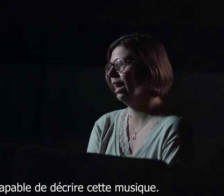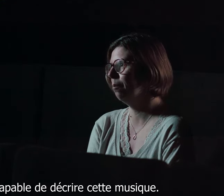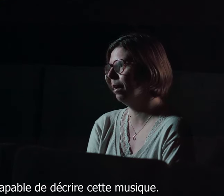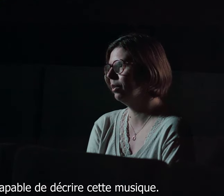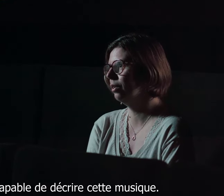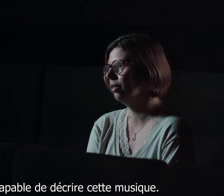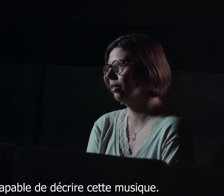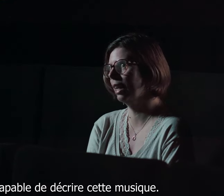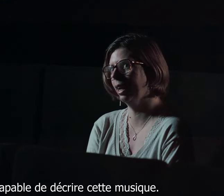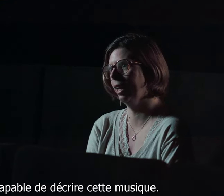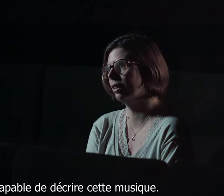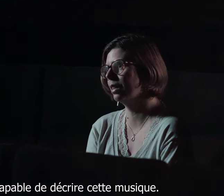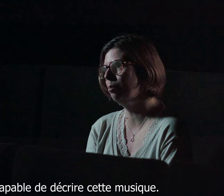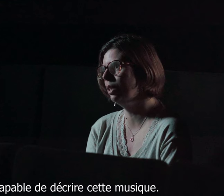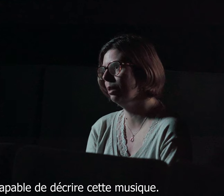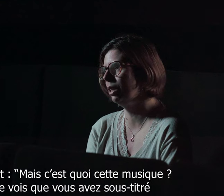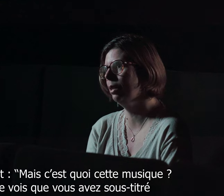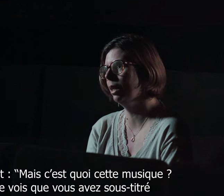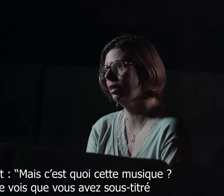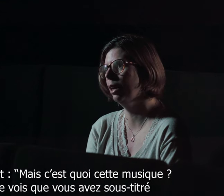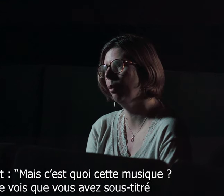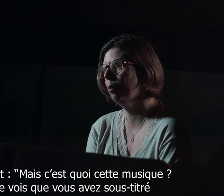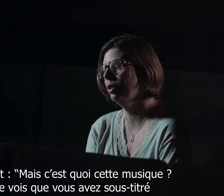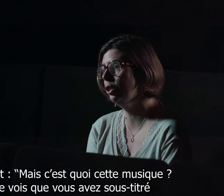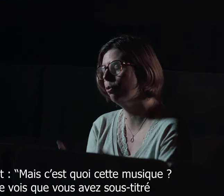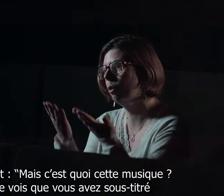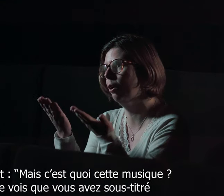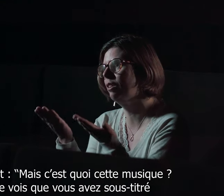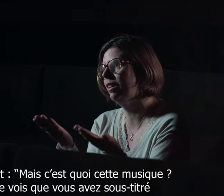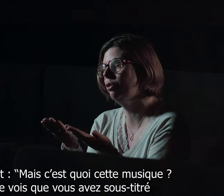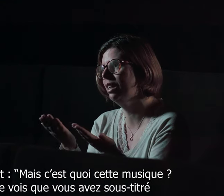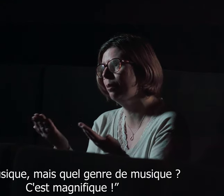unable to describe this music. I said: “But what is this music? I see you have subtitled